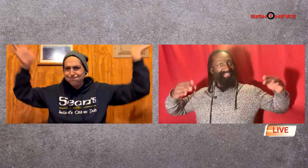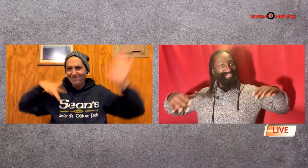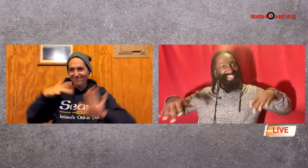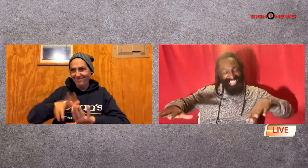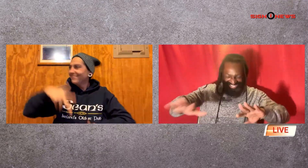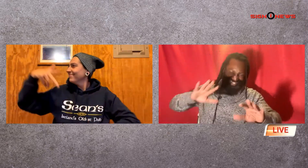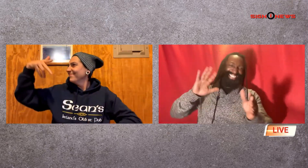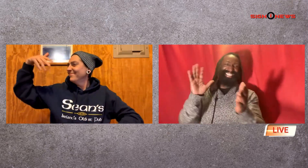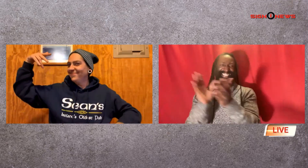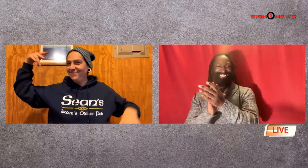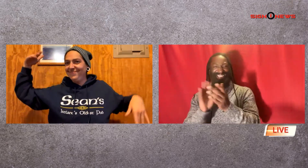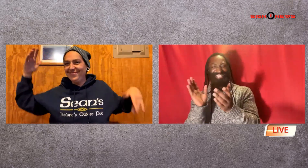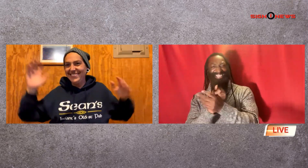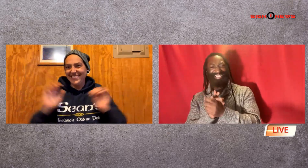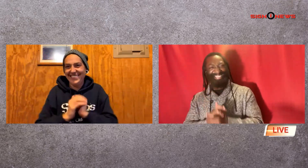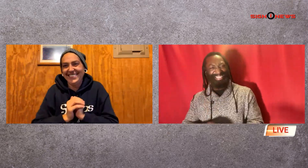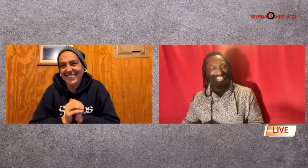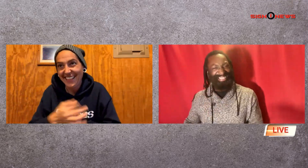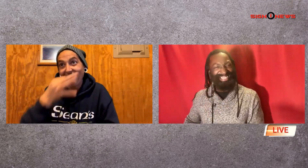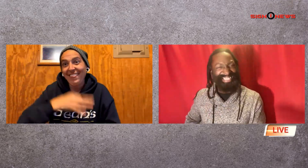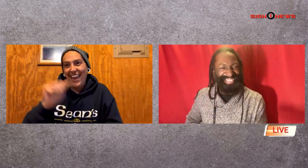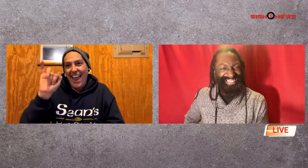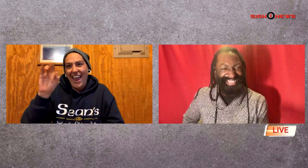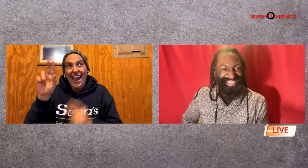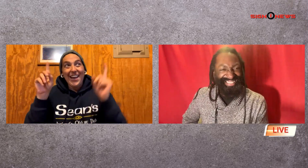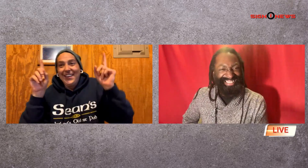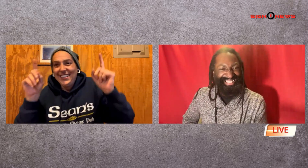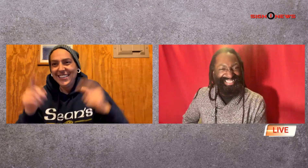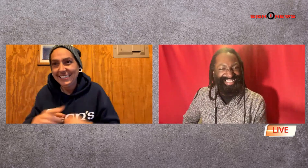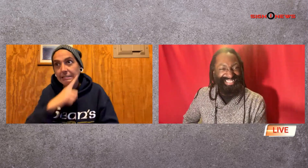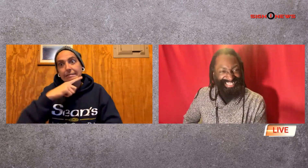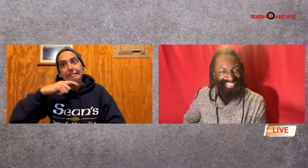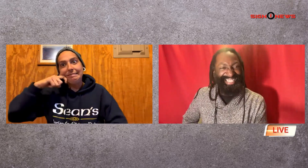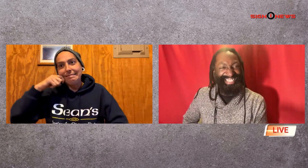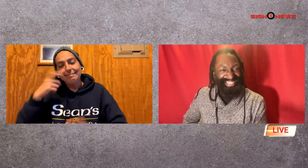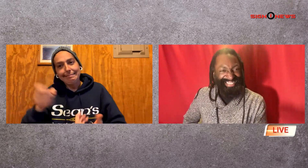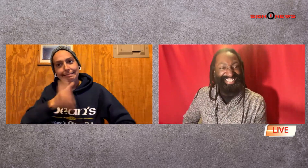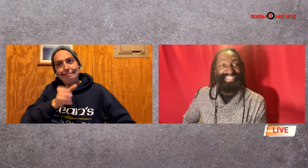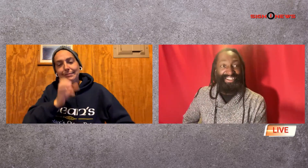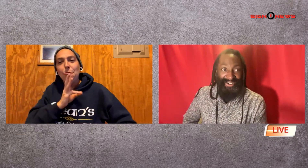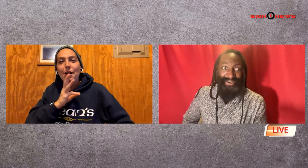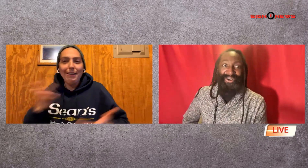in the mountains is very light the air is very dry that's why I've been drinking a lot